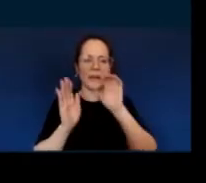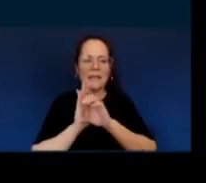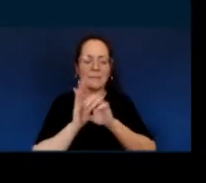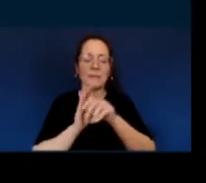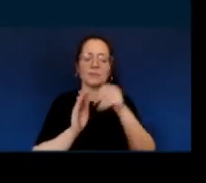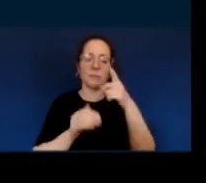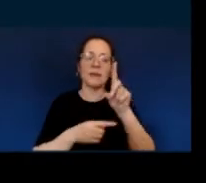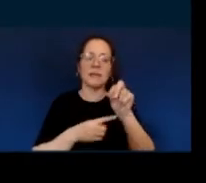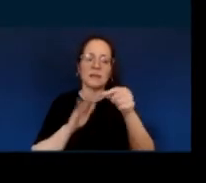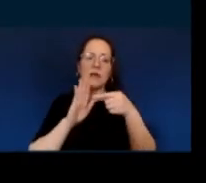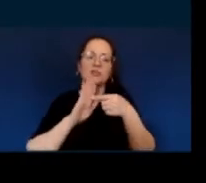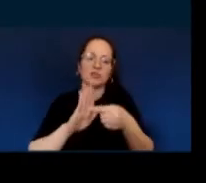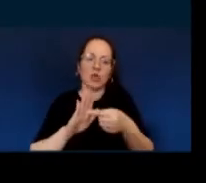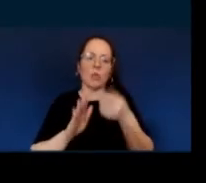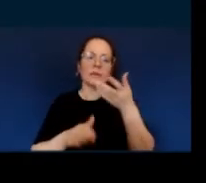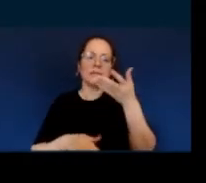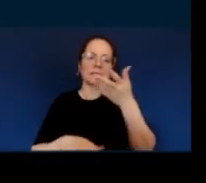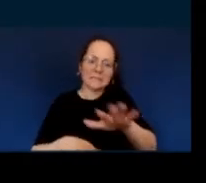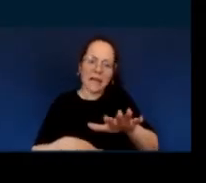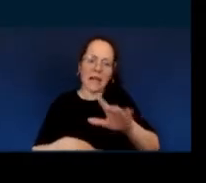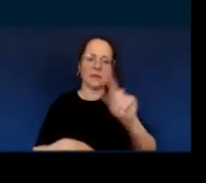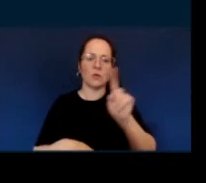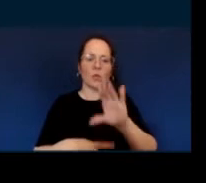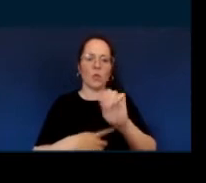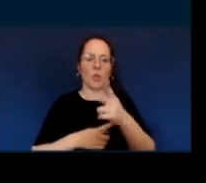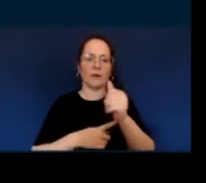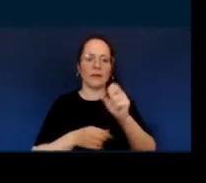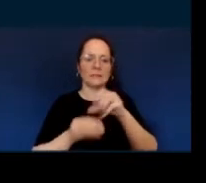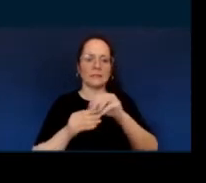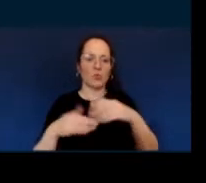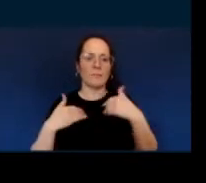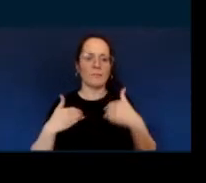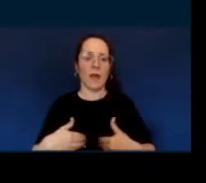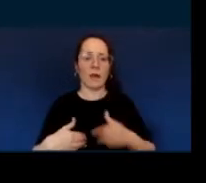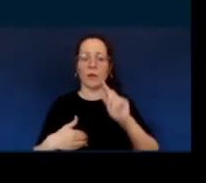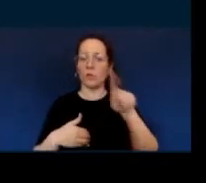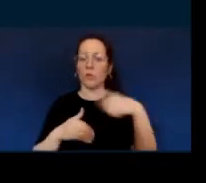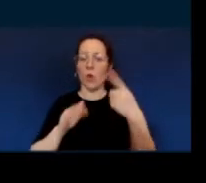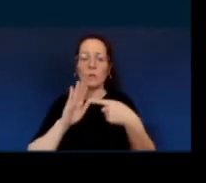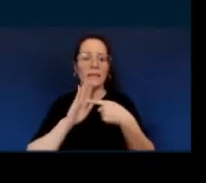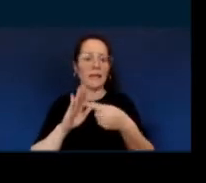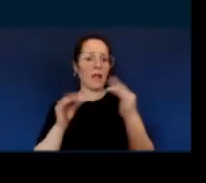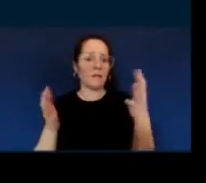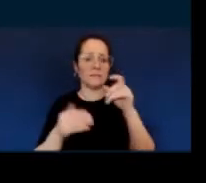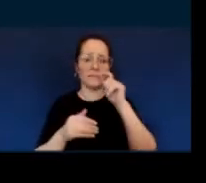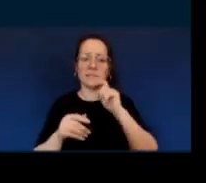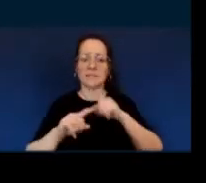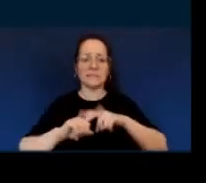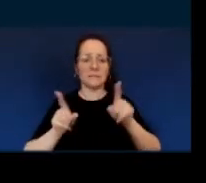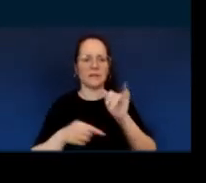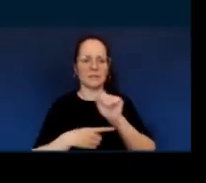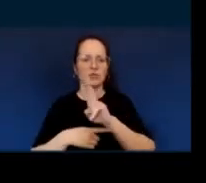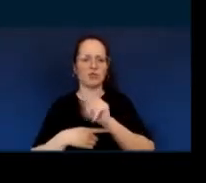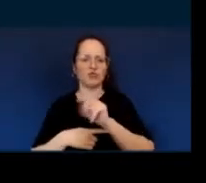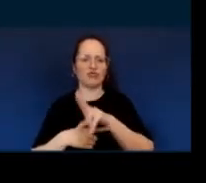OF WHERE ORGANS WERE PLACED IN THE BODY, THE ONLY INDICATION OF SEX DIFFERENCE HERE IS THE UTERROUS AND THERE'S NO